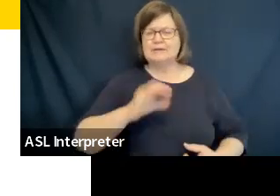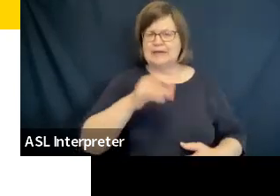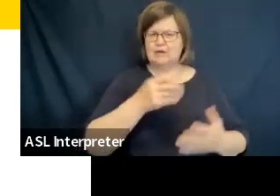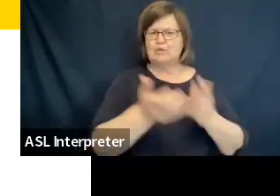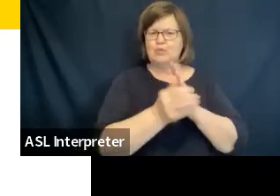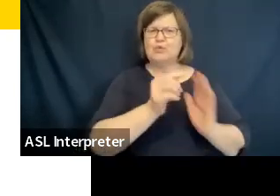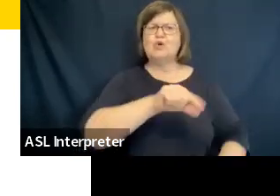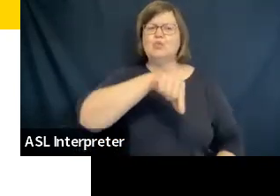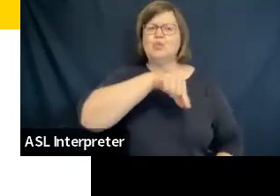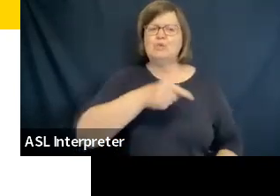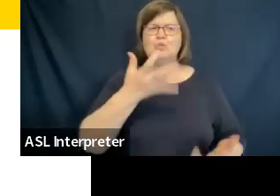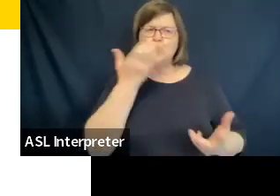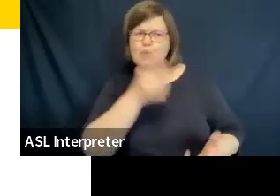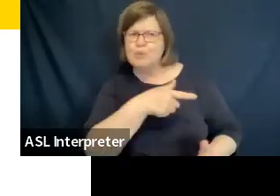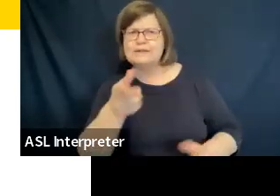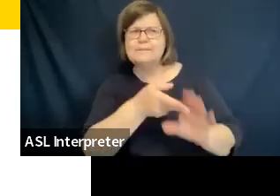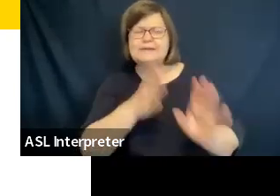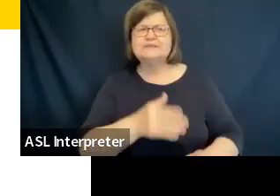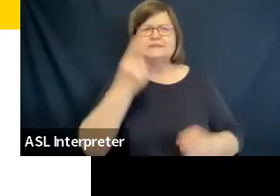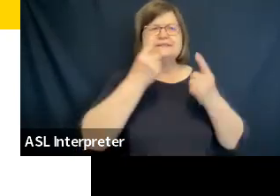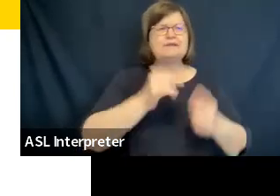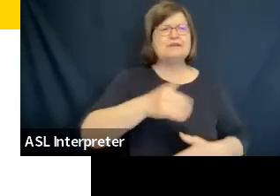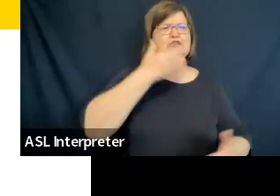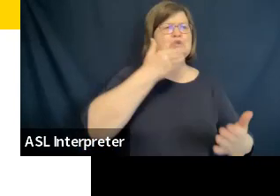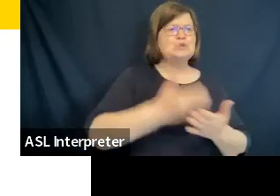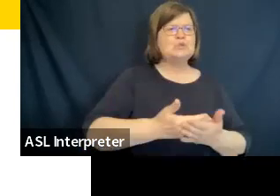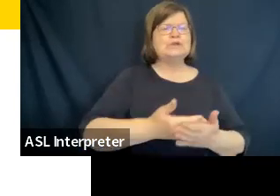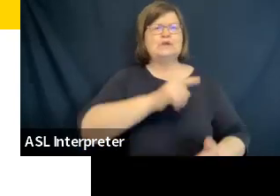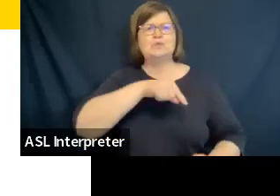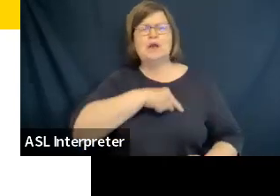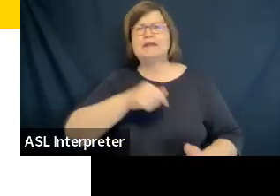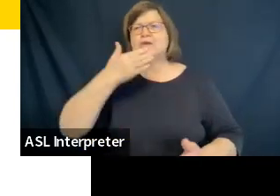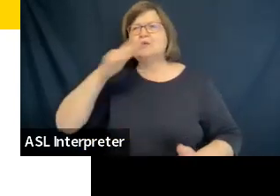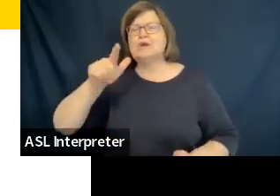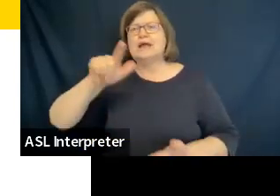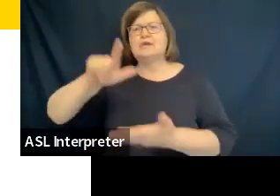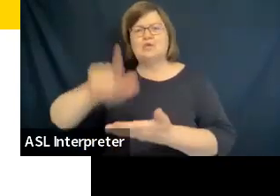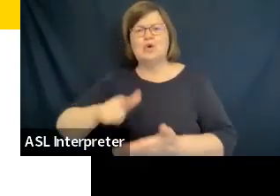exactly what the participants considered to be high and low quality healthcare. Our next